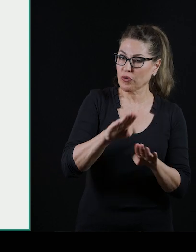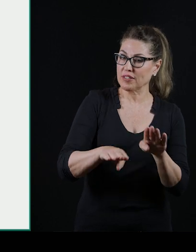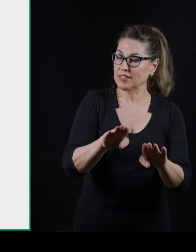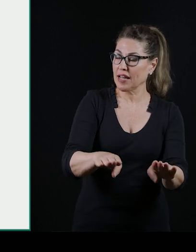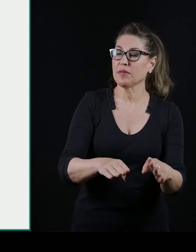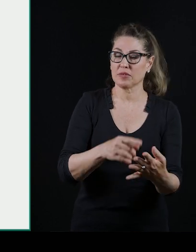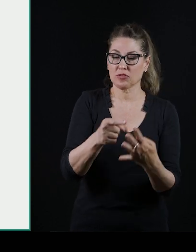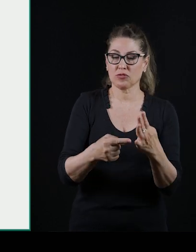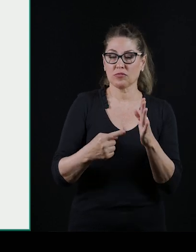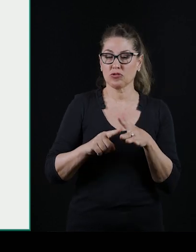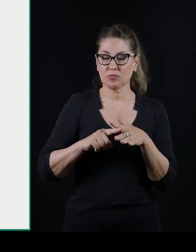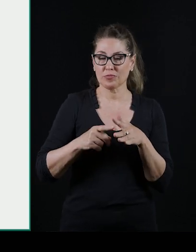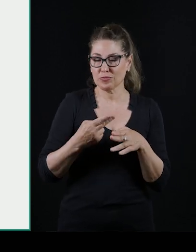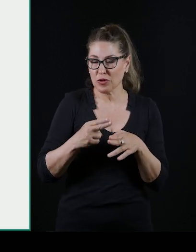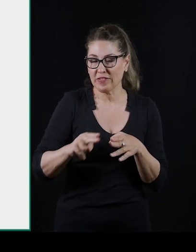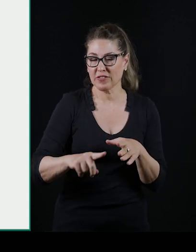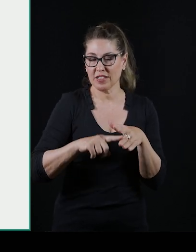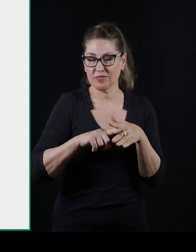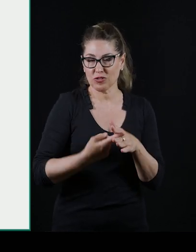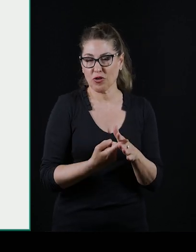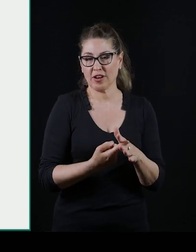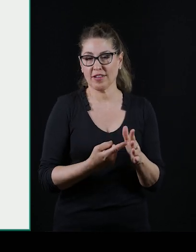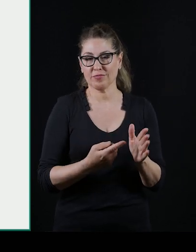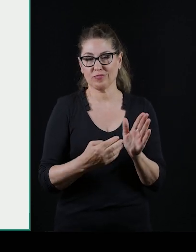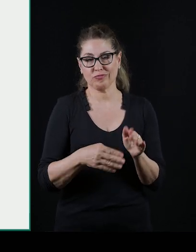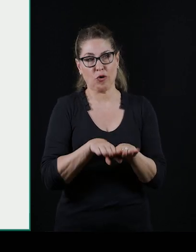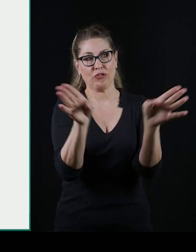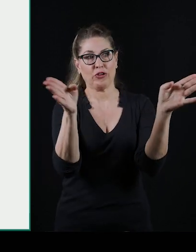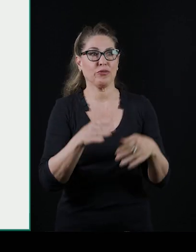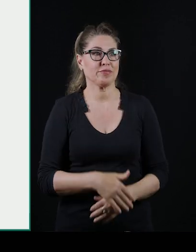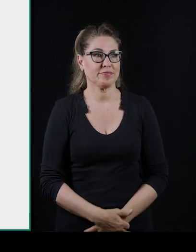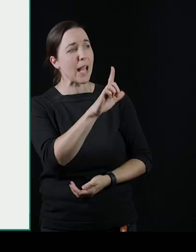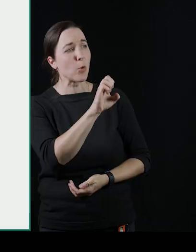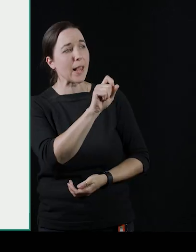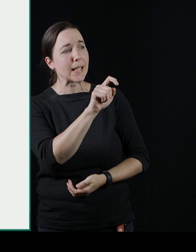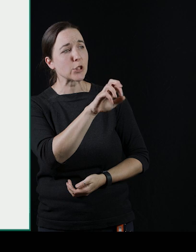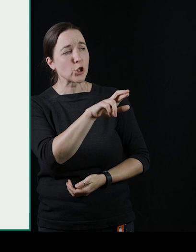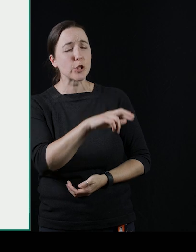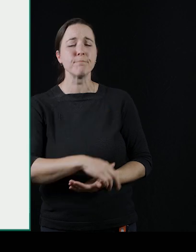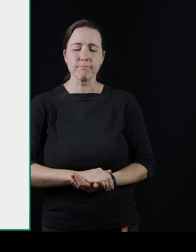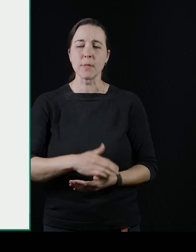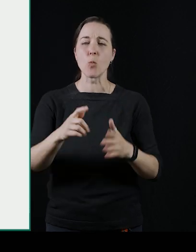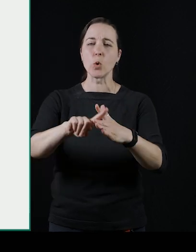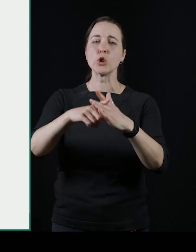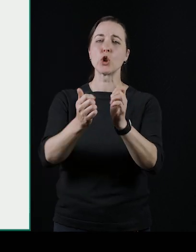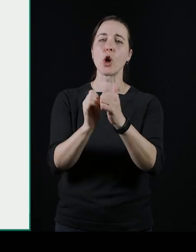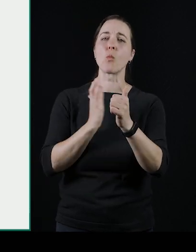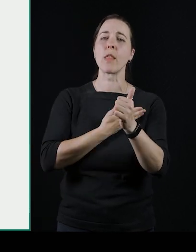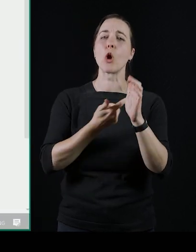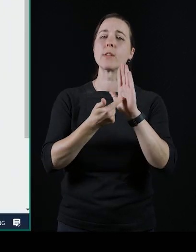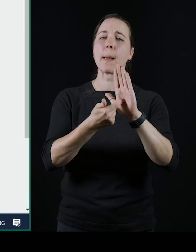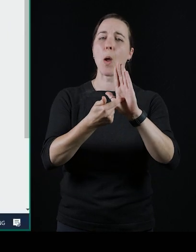previously described in the Quickstart overview. Thank you, Lester. Let's start with our demo.